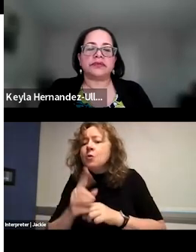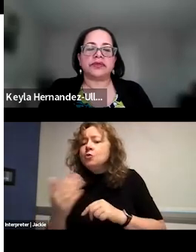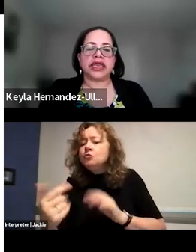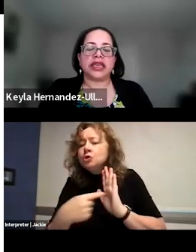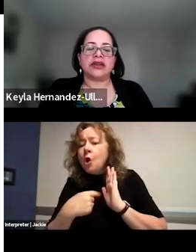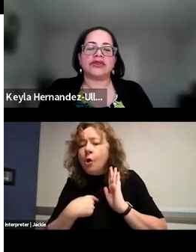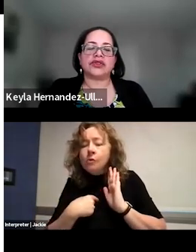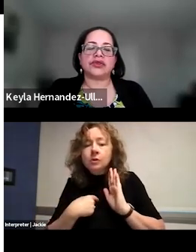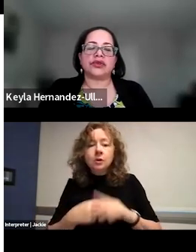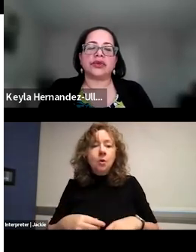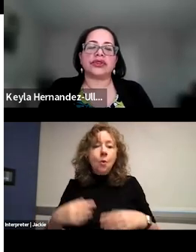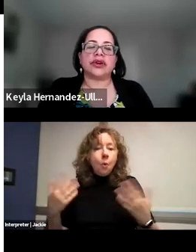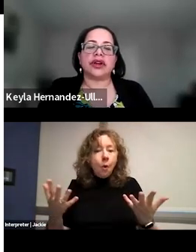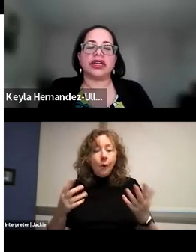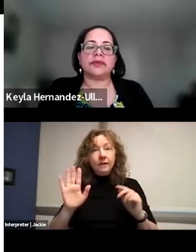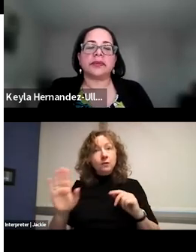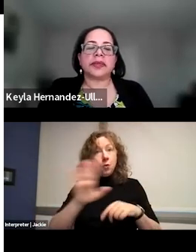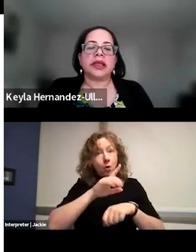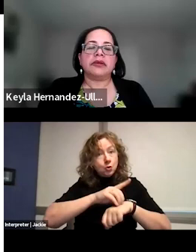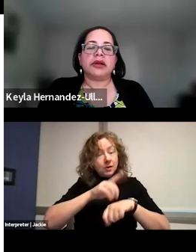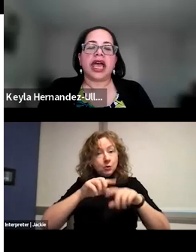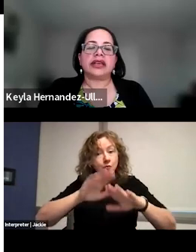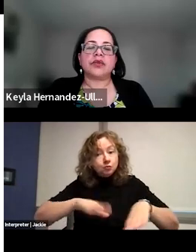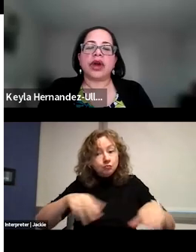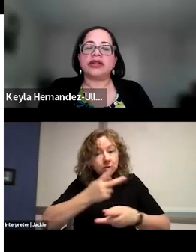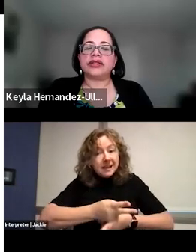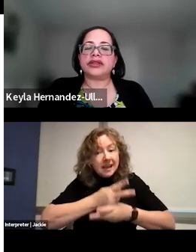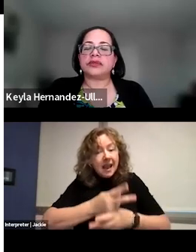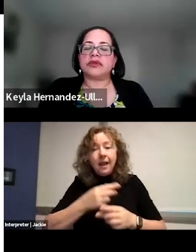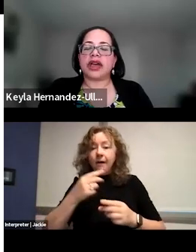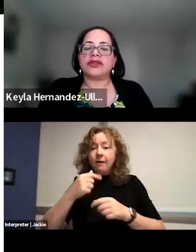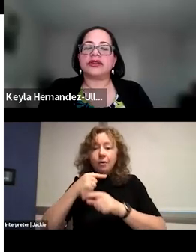Keyla Hernandez-Ulloa: And for anyone who is taking care of children, or is a guardian.